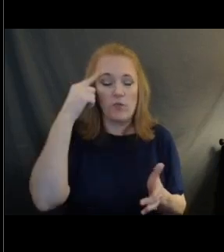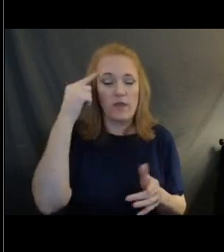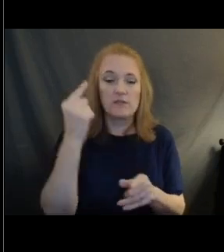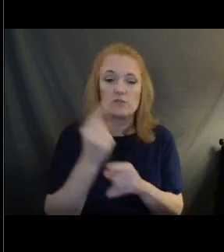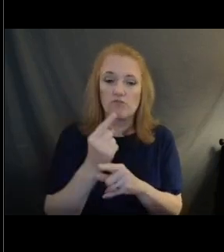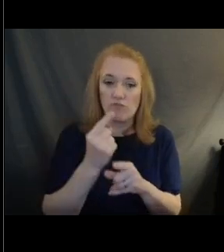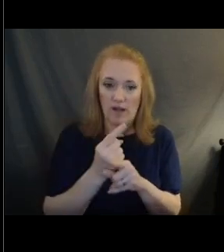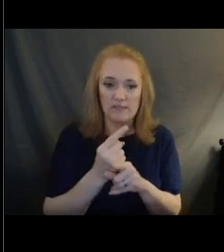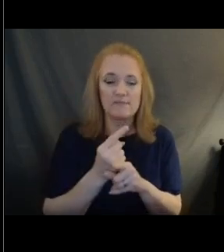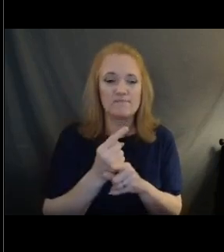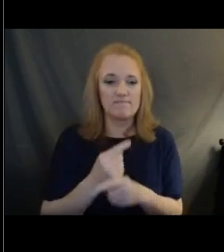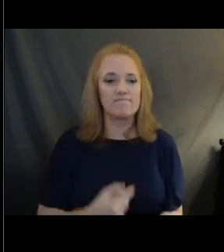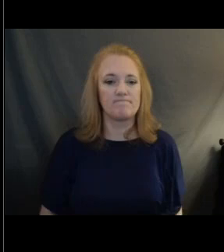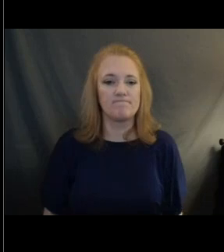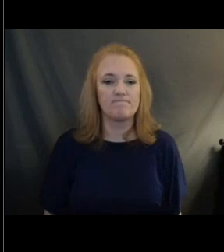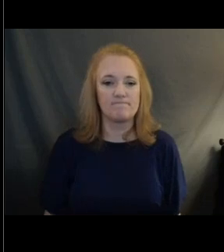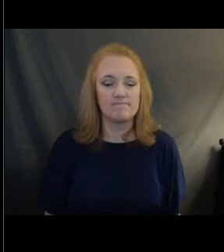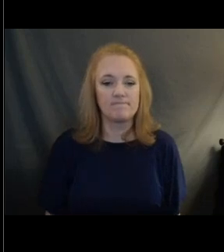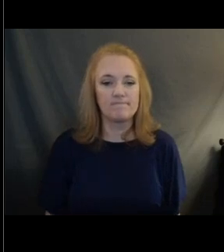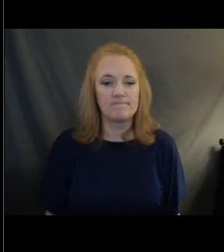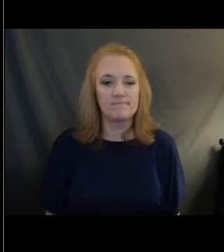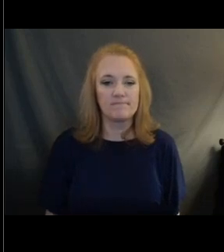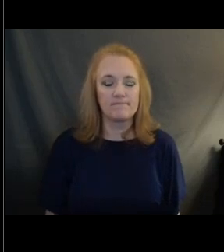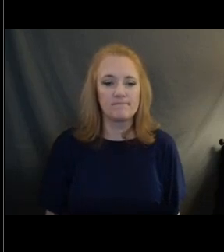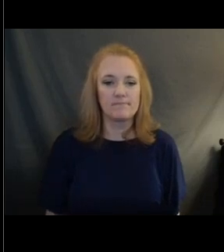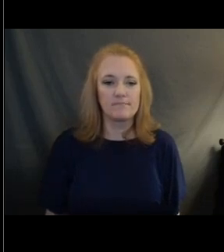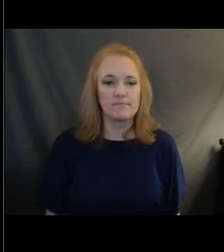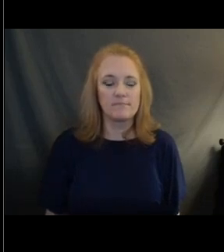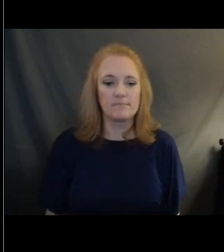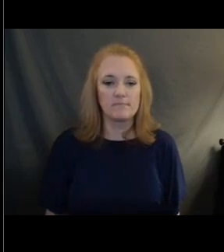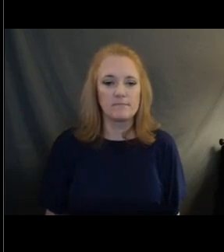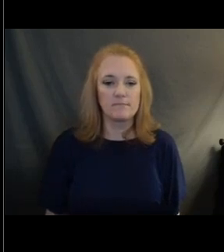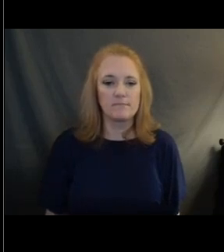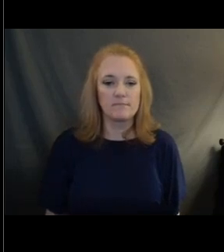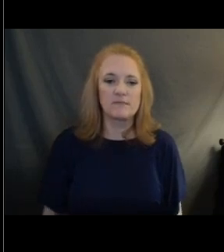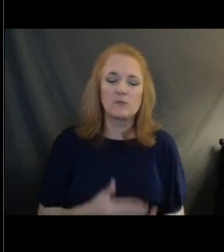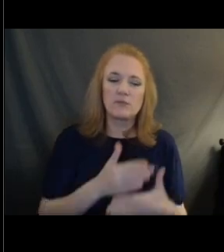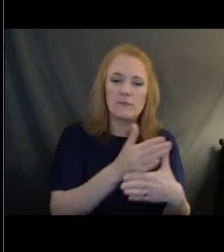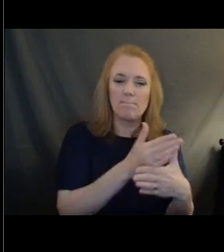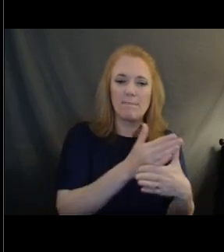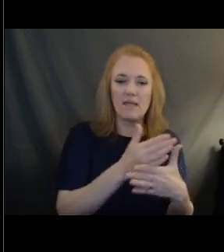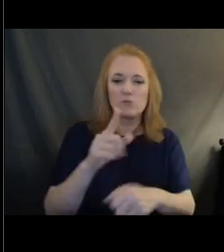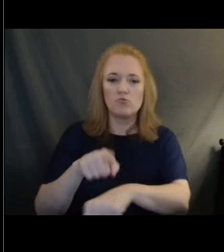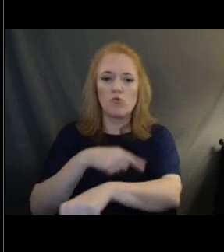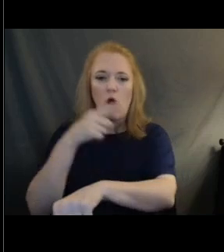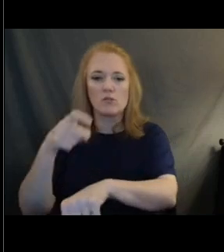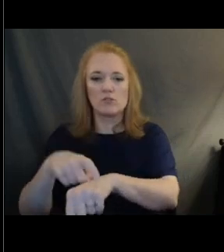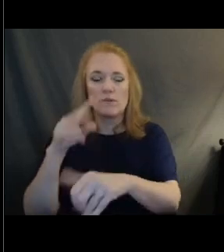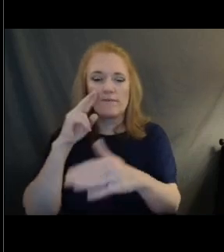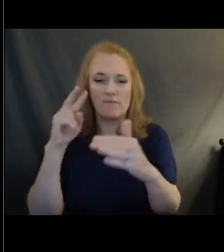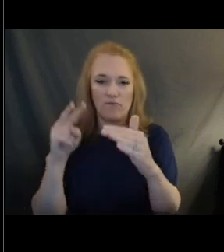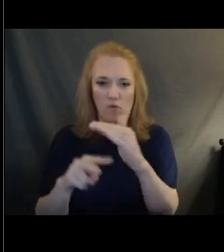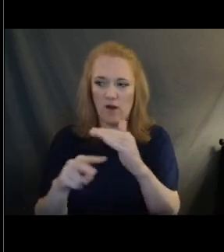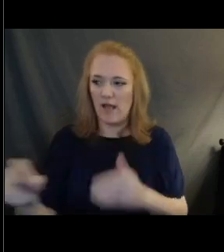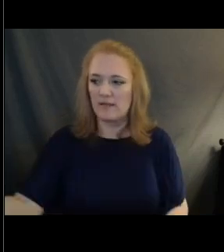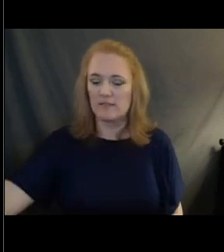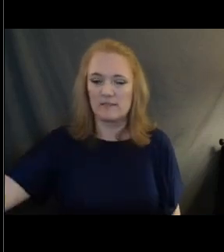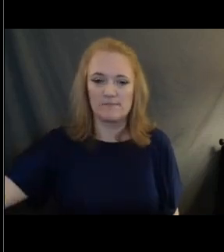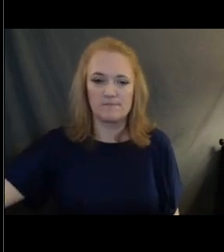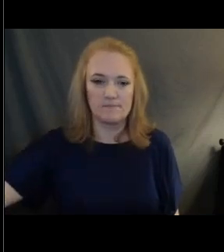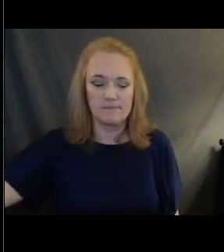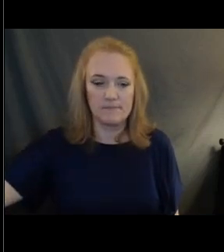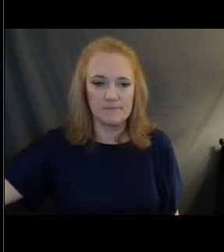on that kind of mid to long term forecast that Jon just covered. So I'll give everyone about a minute